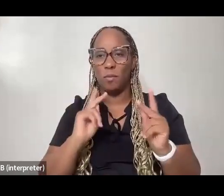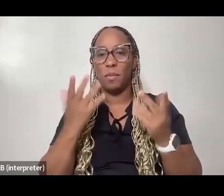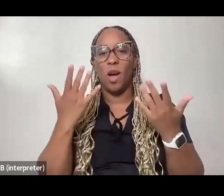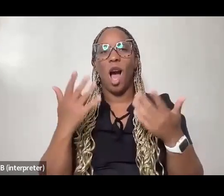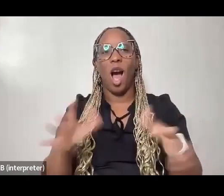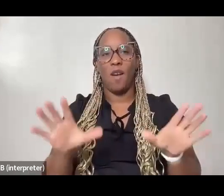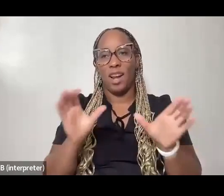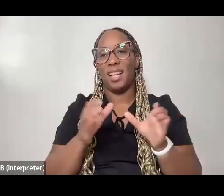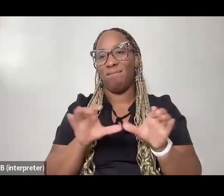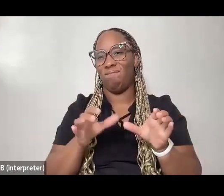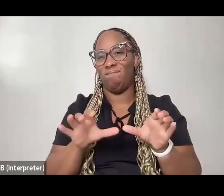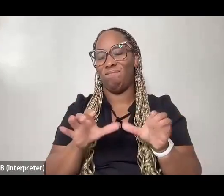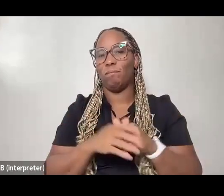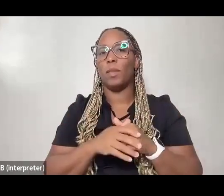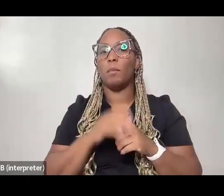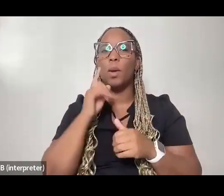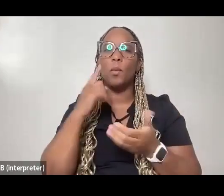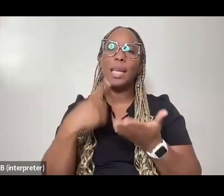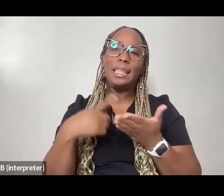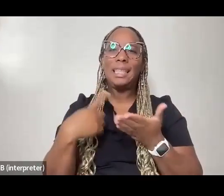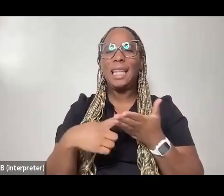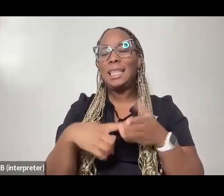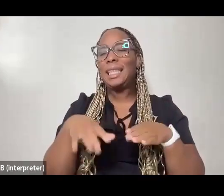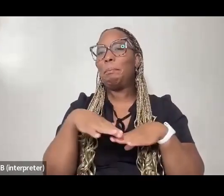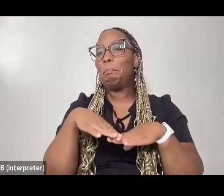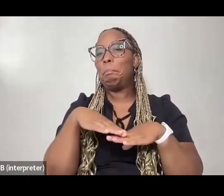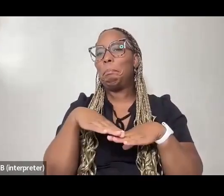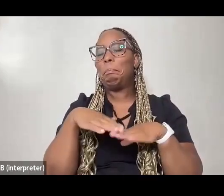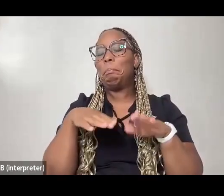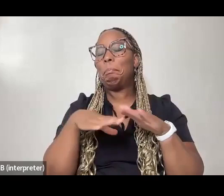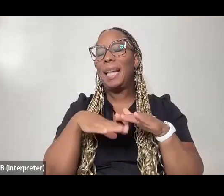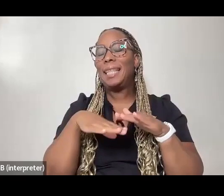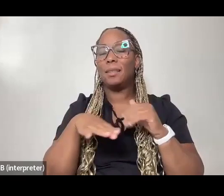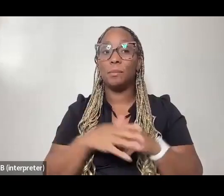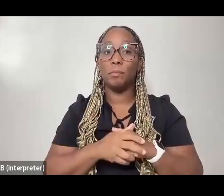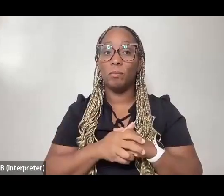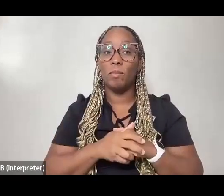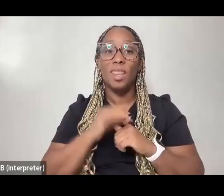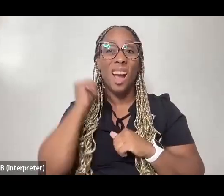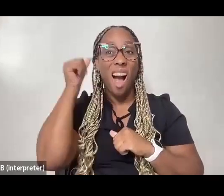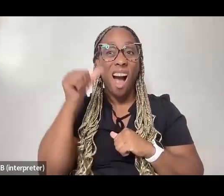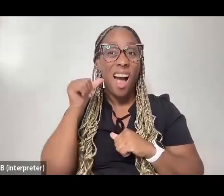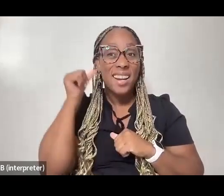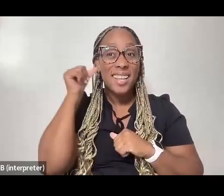about captions. Audio is not always accessible